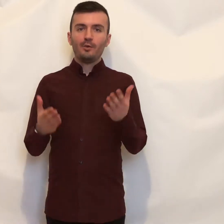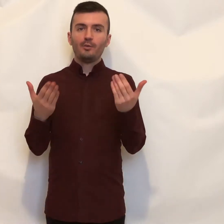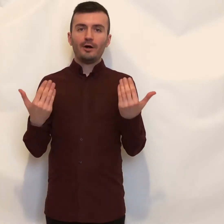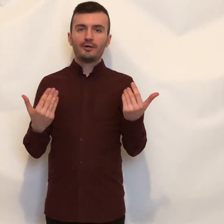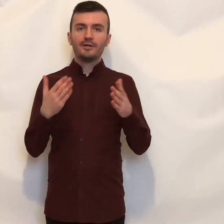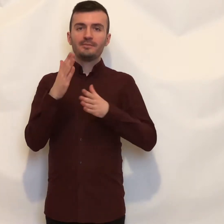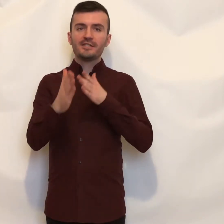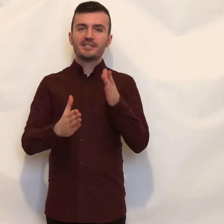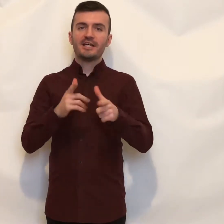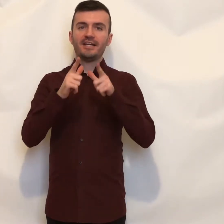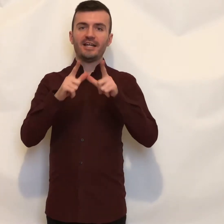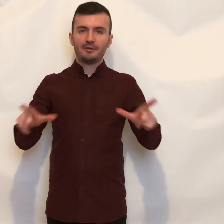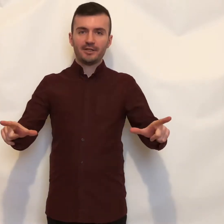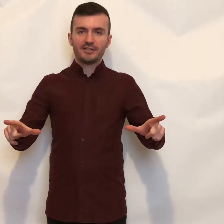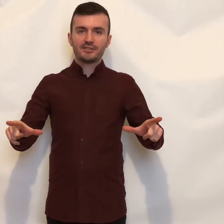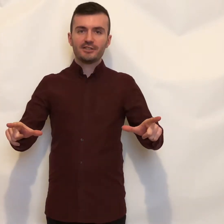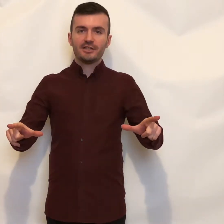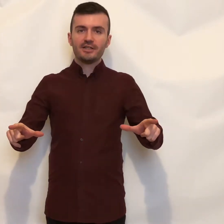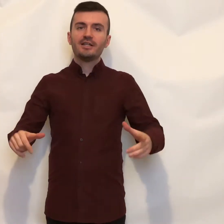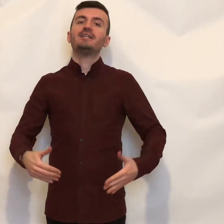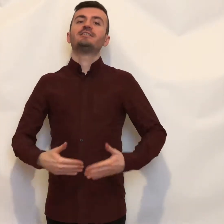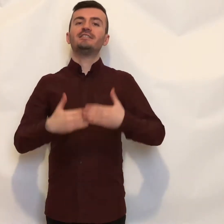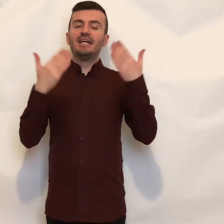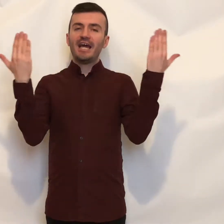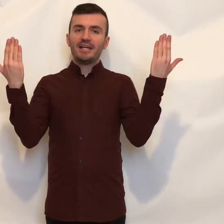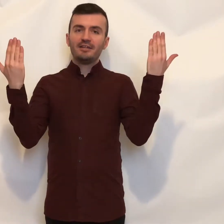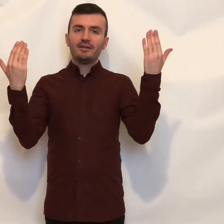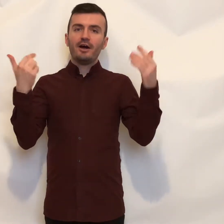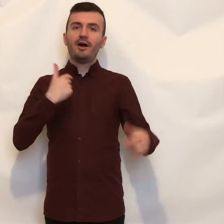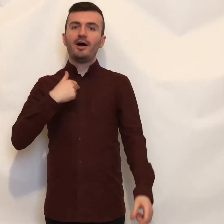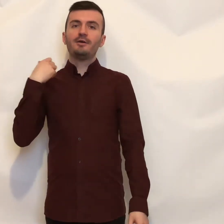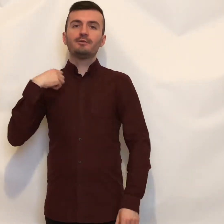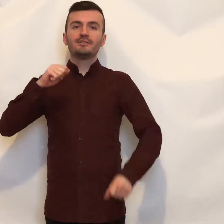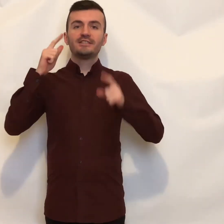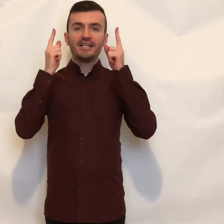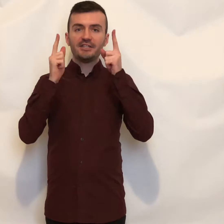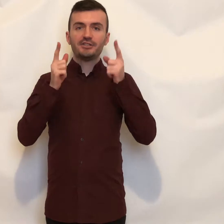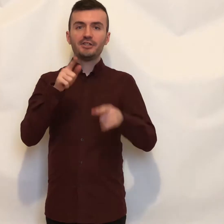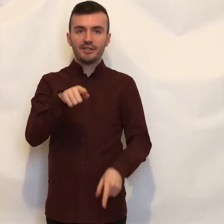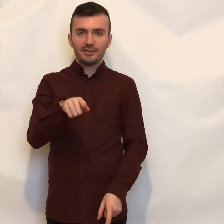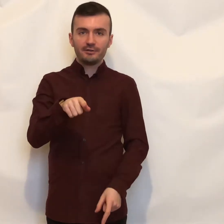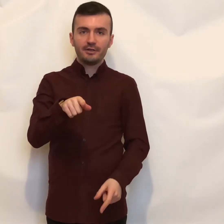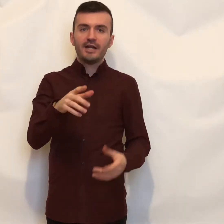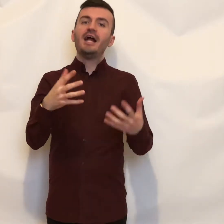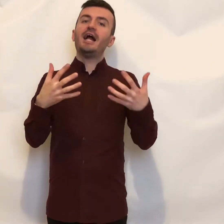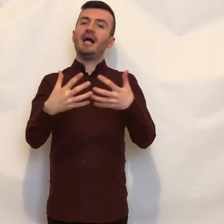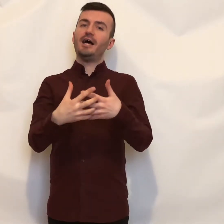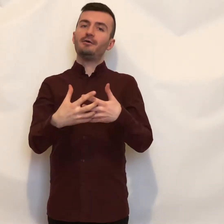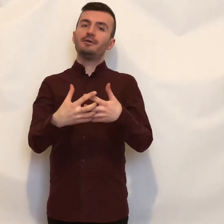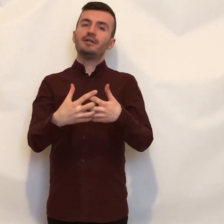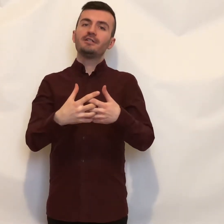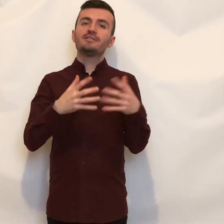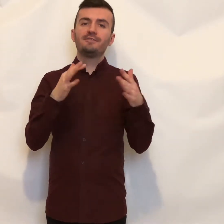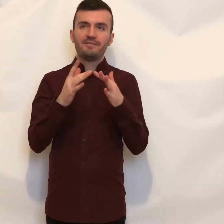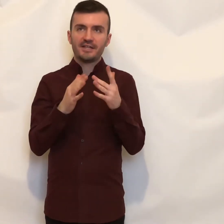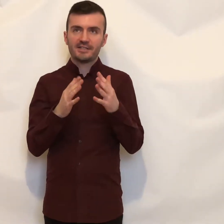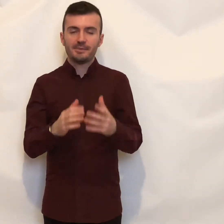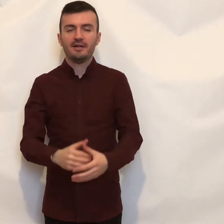Welcome to Sign Language Today I will teach you how to fingerspell